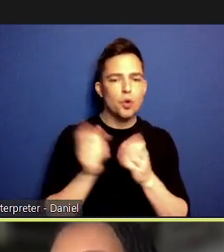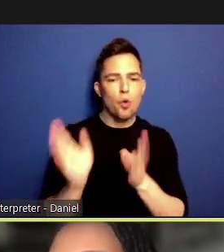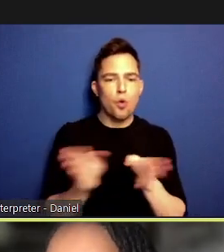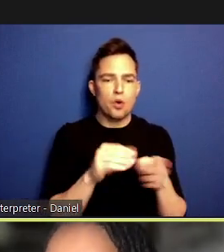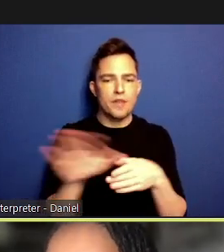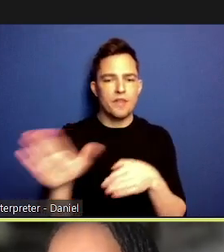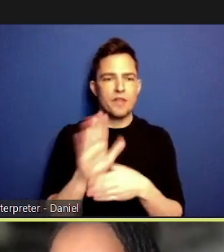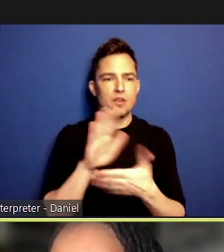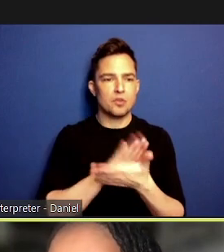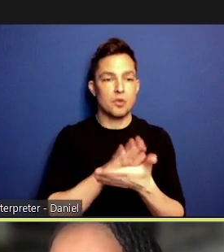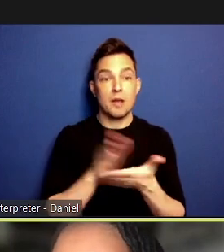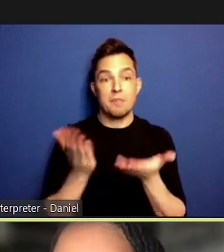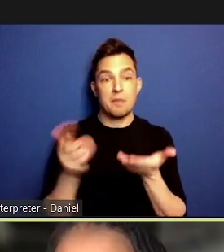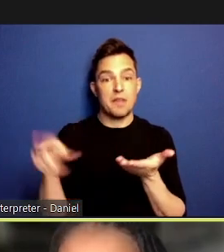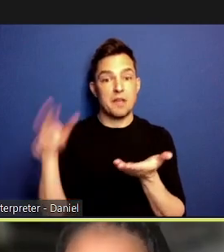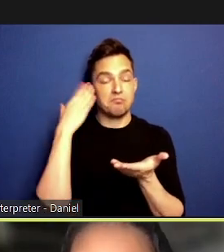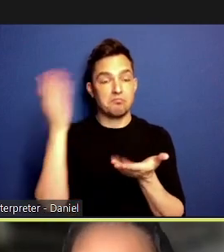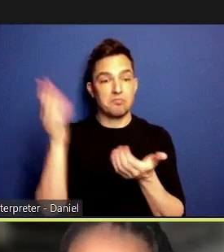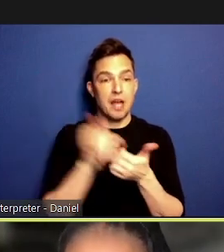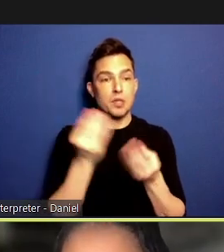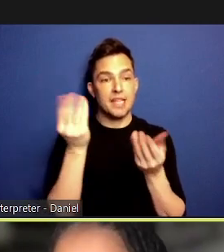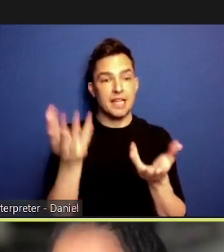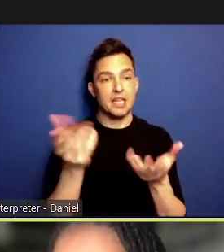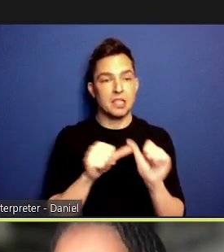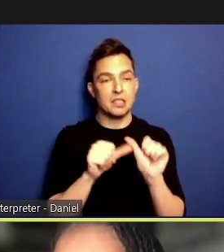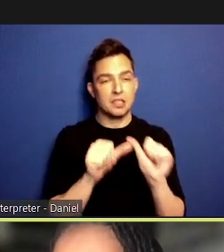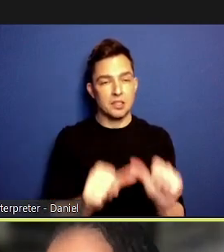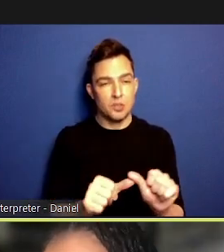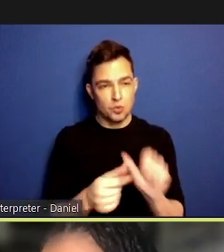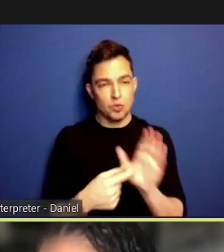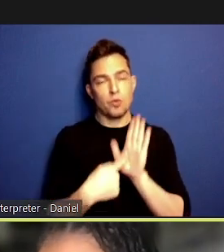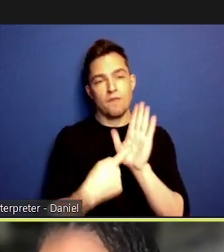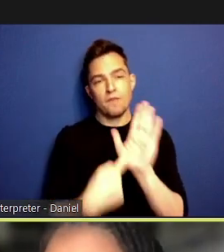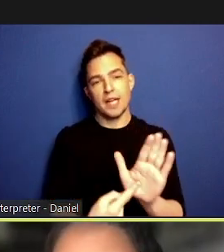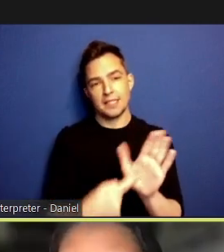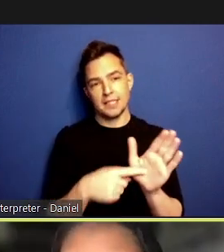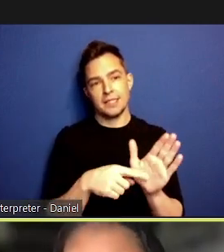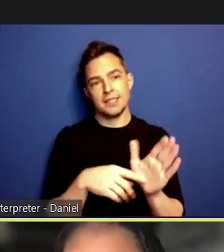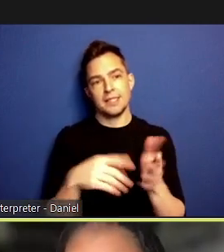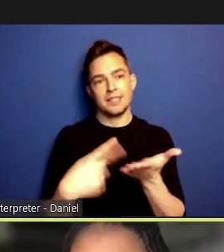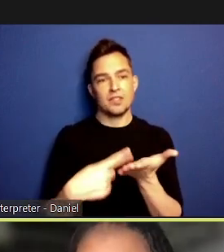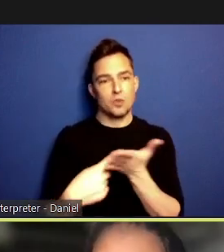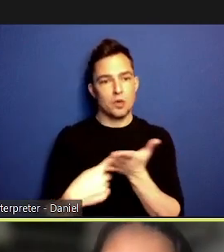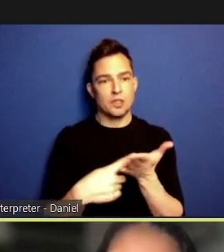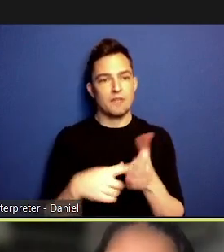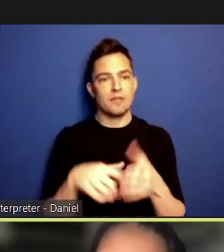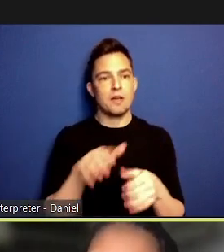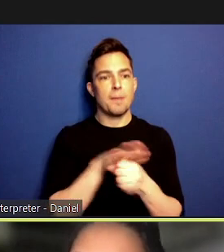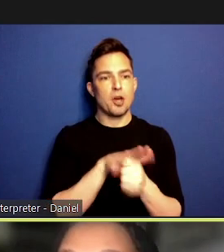aware of how data continues to reflect discourses of marginalization, risk, and exclusion. The